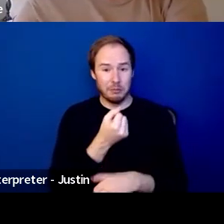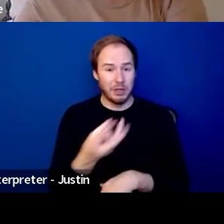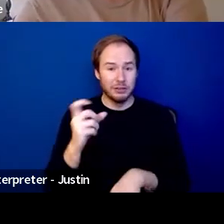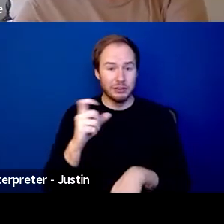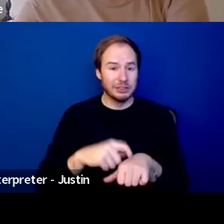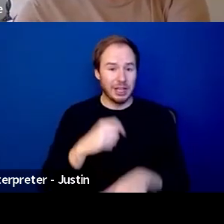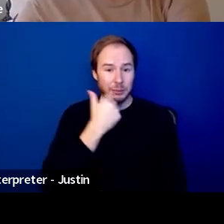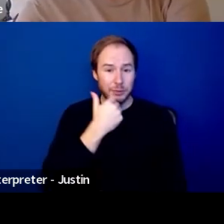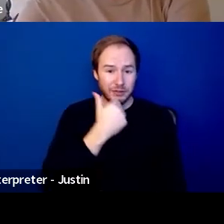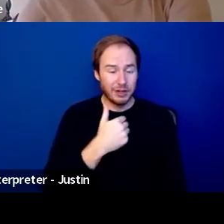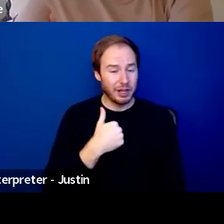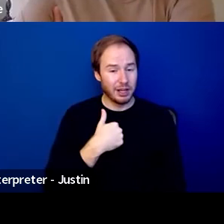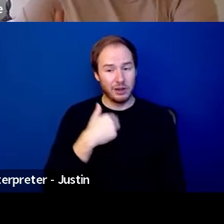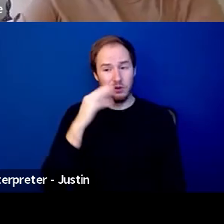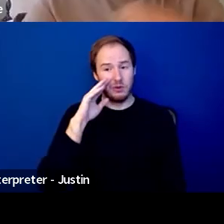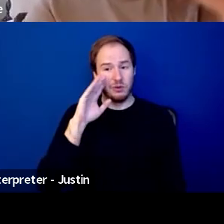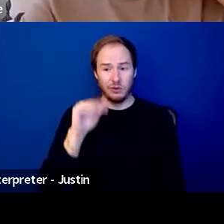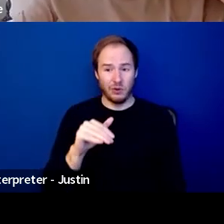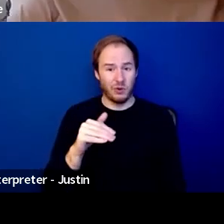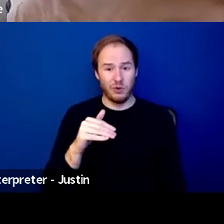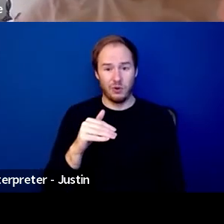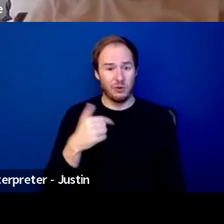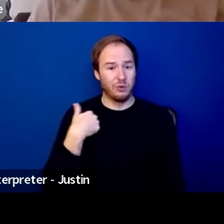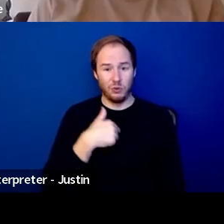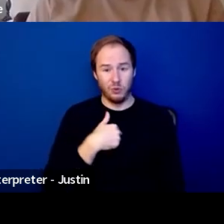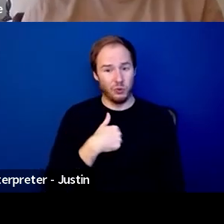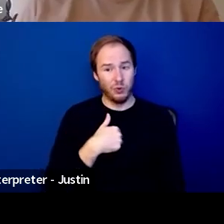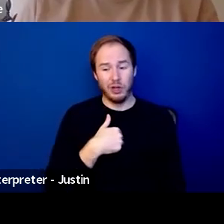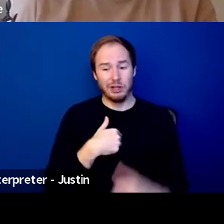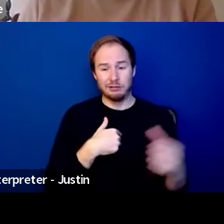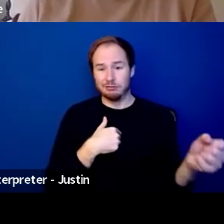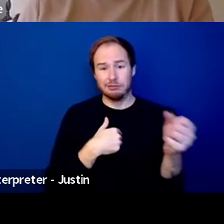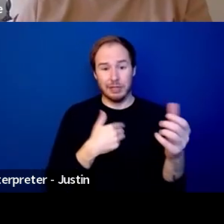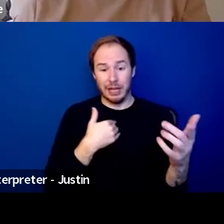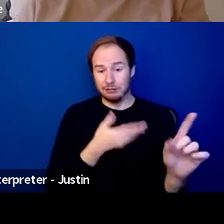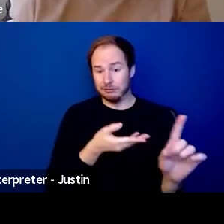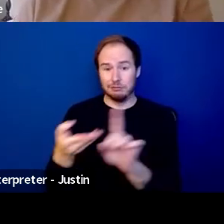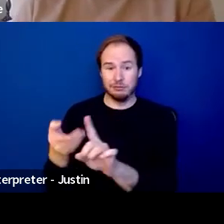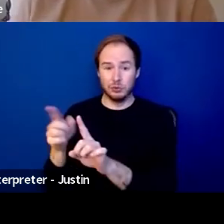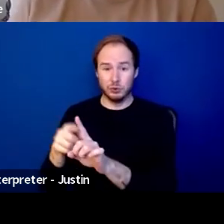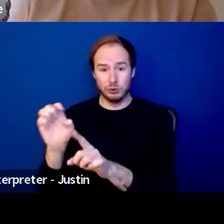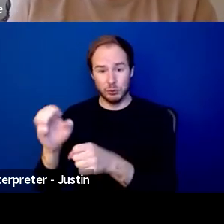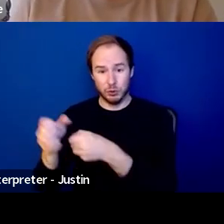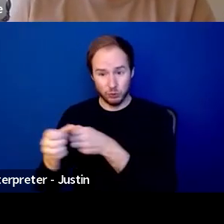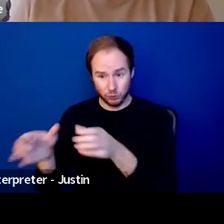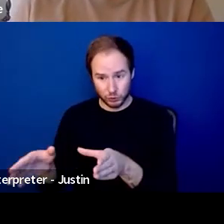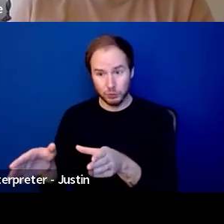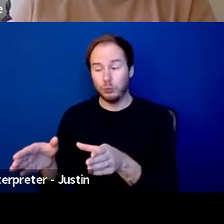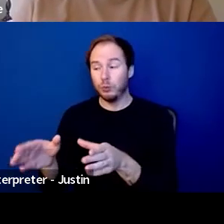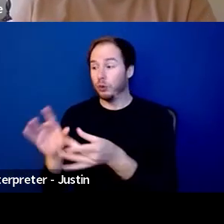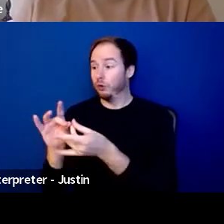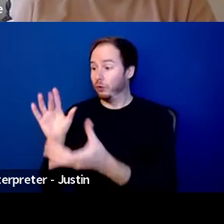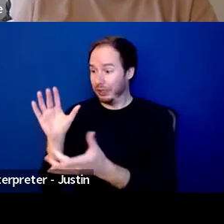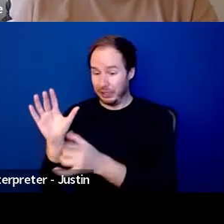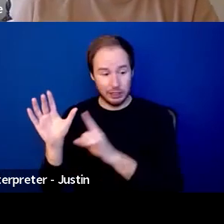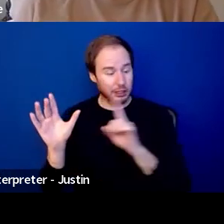We've had, have been taken into emergency rooms, released from the emergency department and then assaulted again.